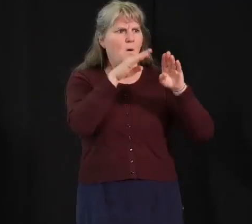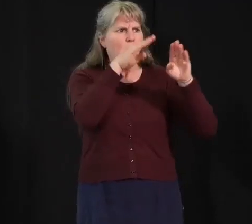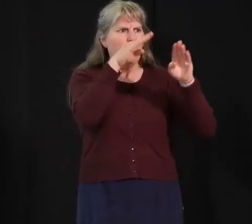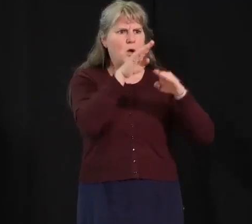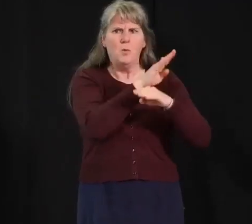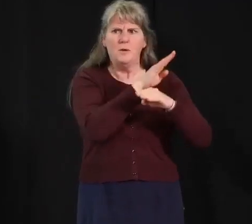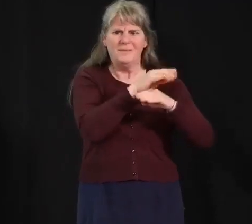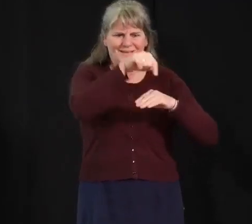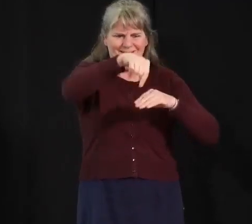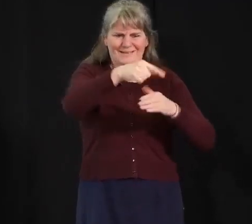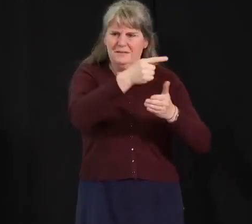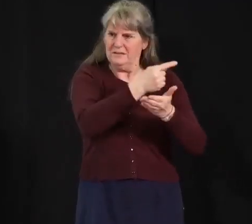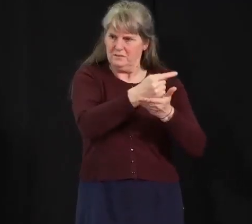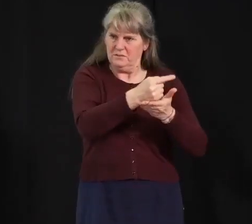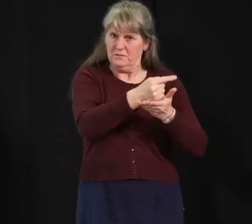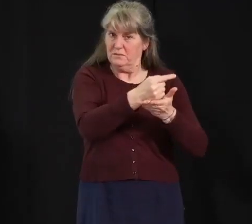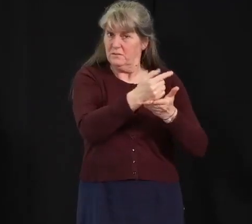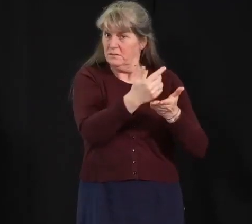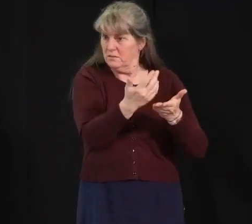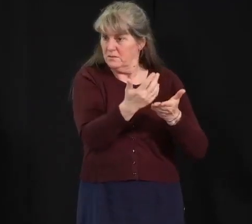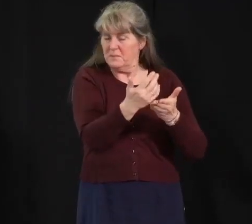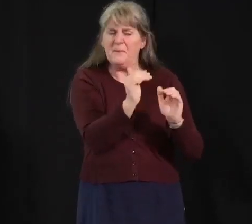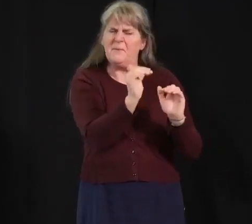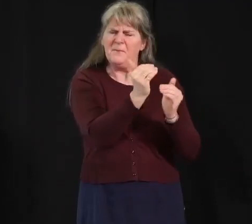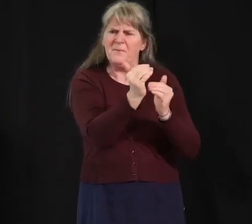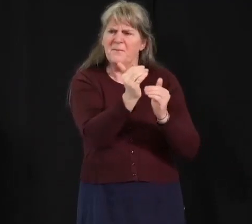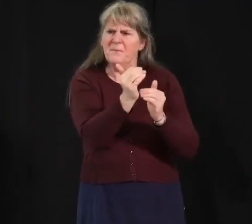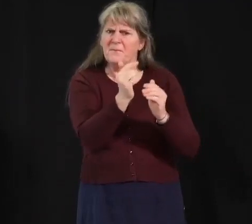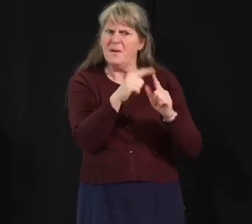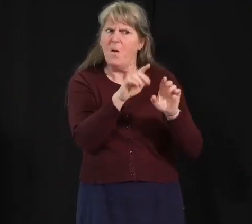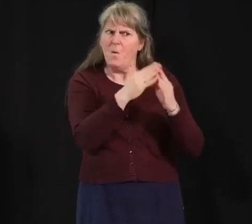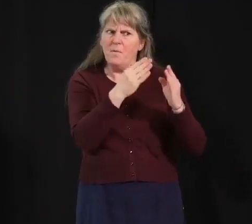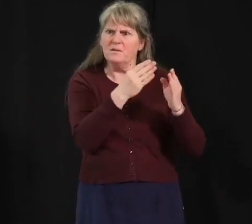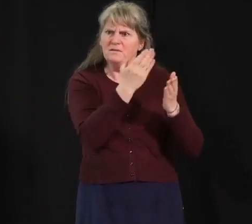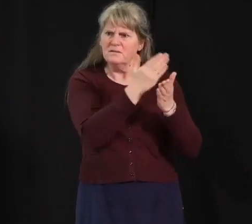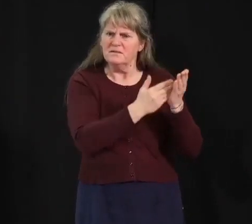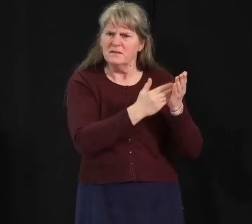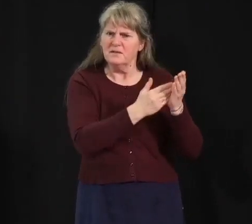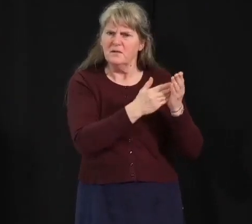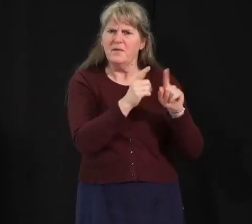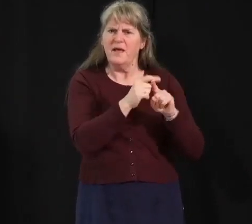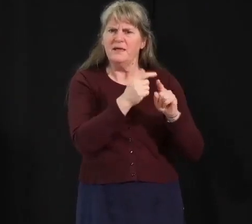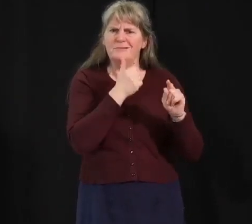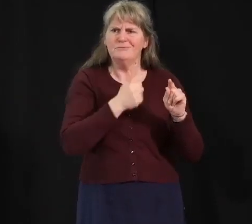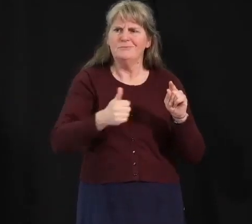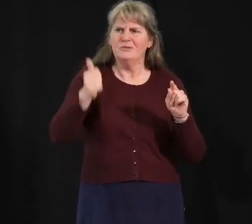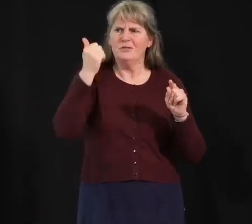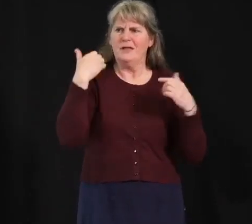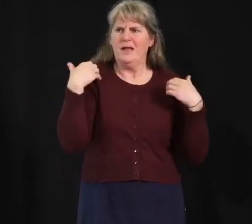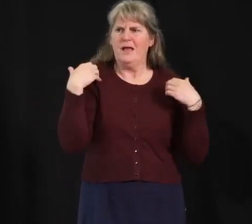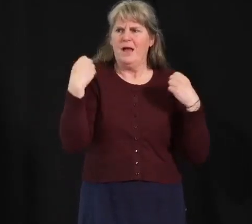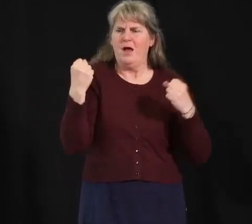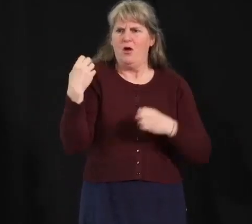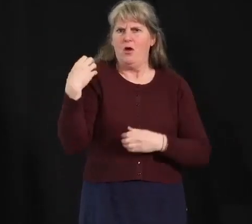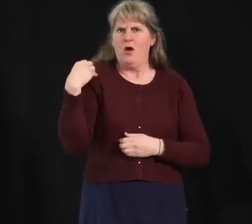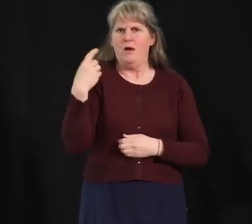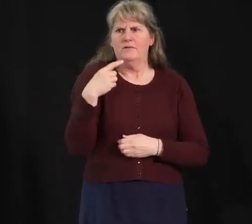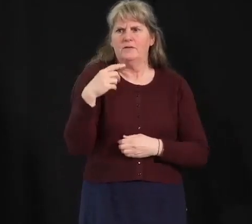restrictions could be happening for another while. Alaska today says they are